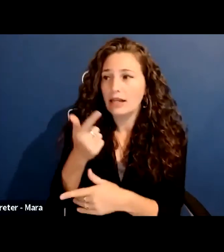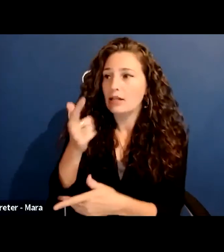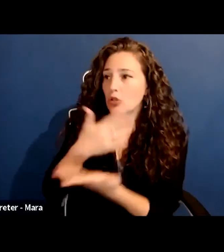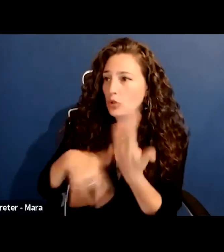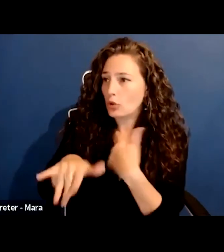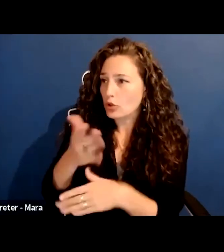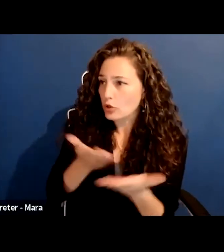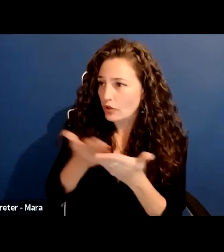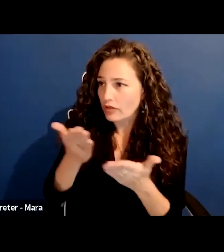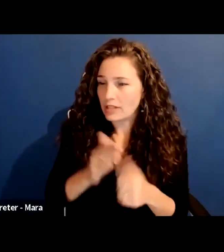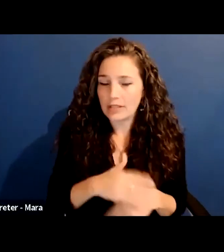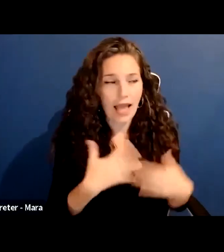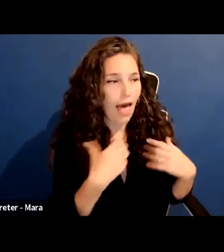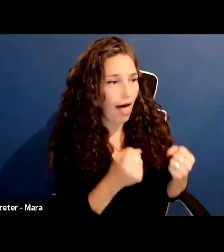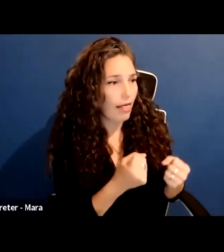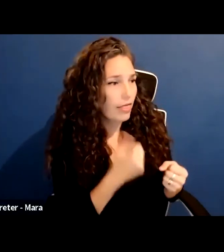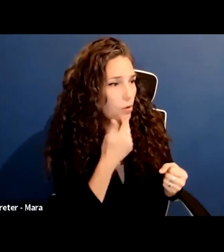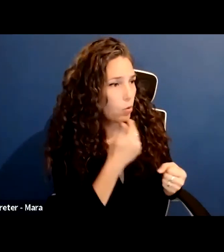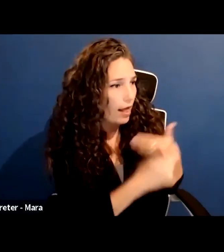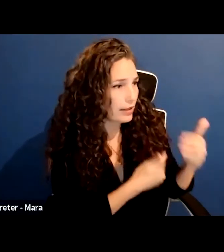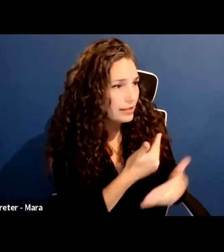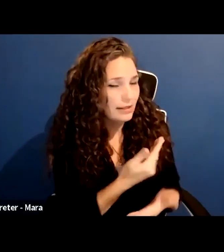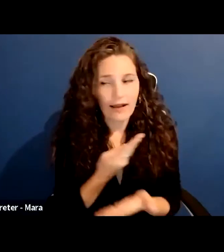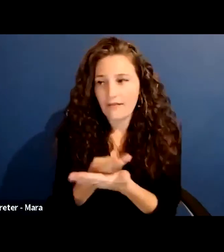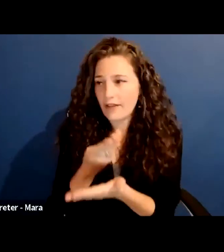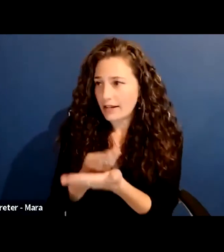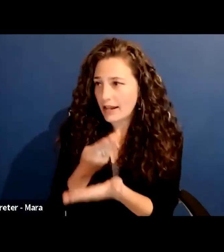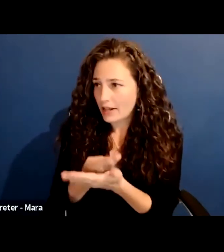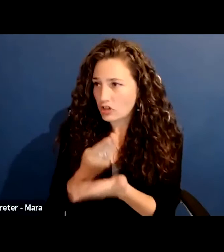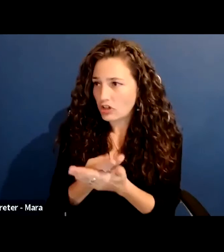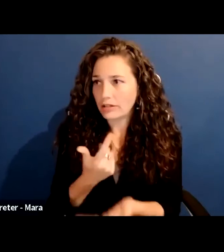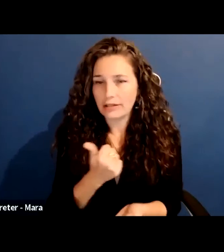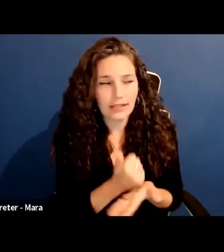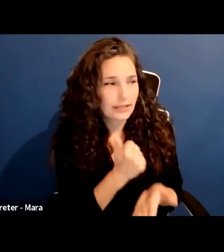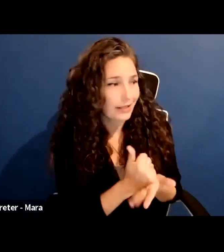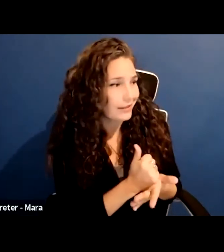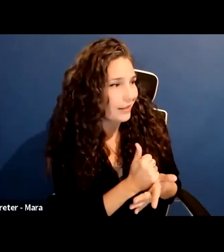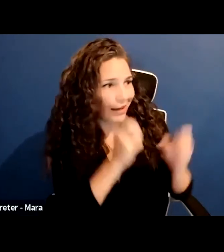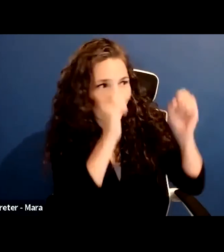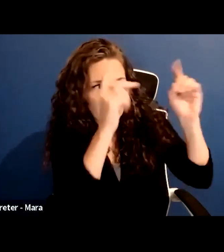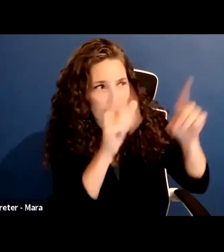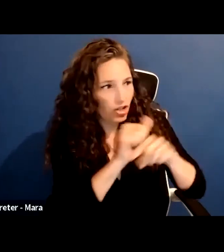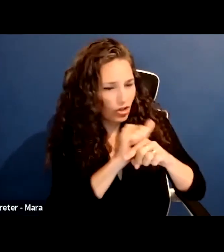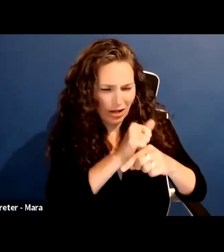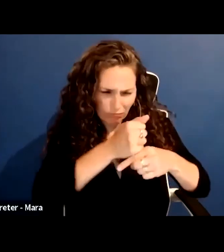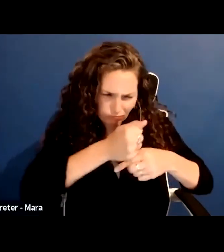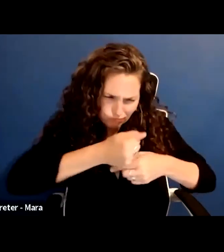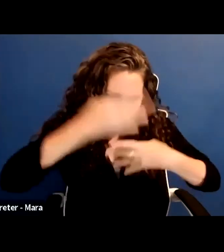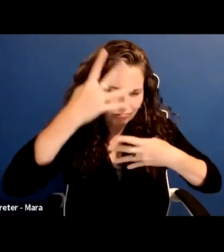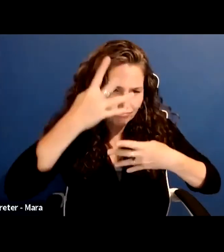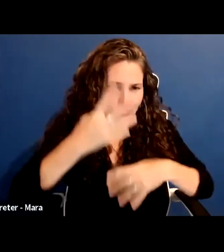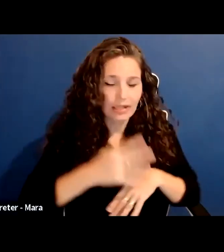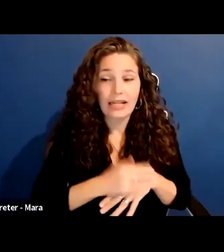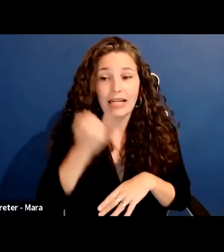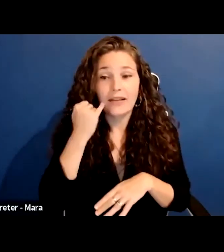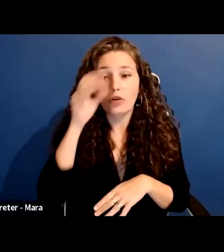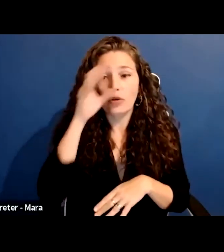and financial assistance, to education, training and everything in between. And in case you missed part one of the series,